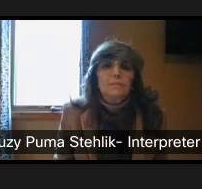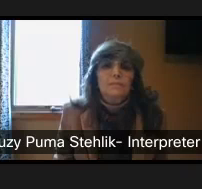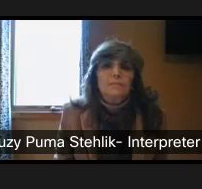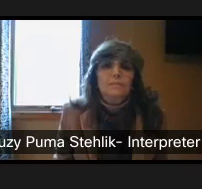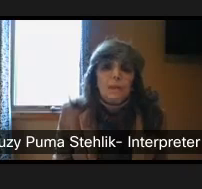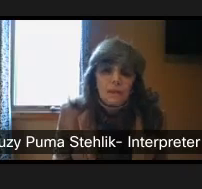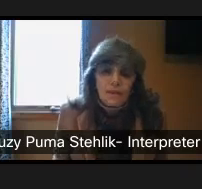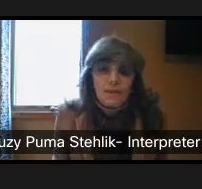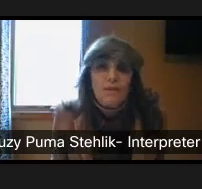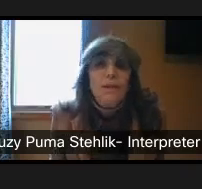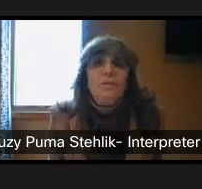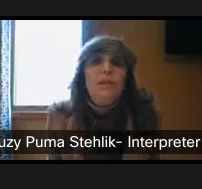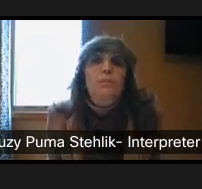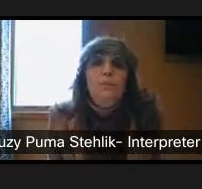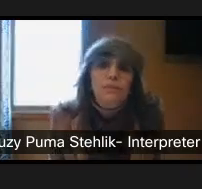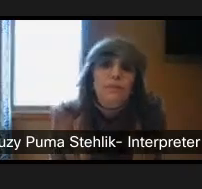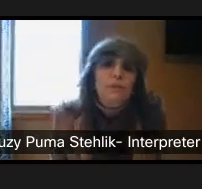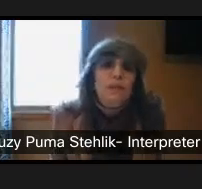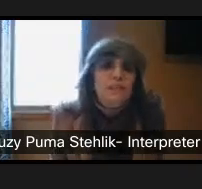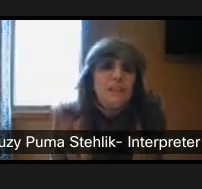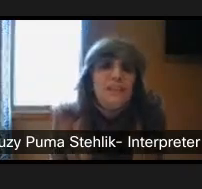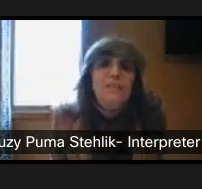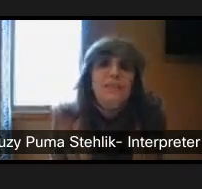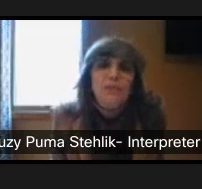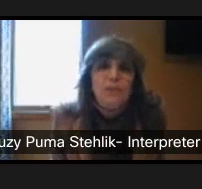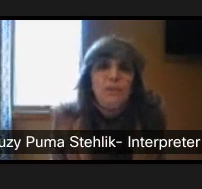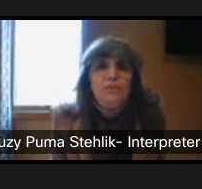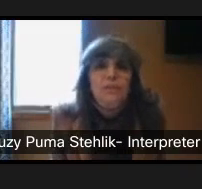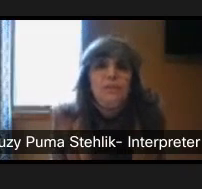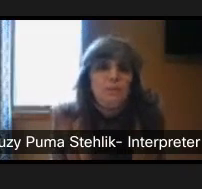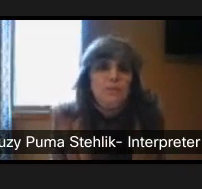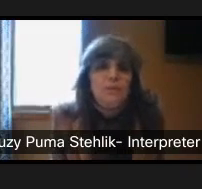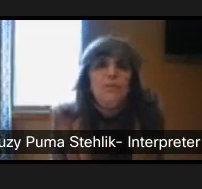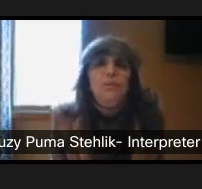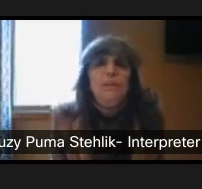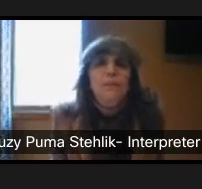Thank you Marie look forward. This activity is Sonia, though. The show.